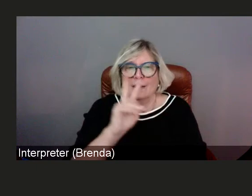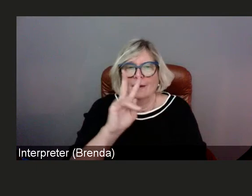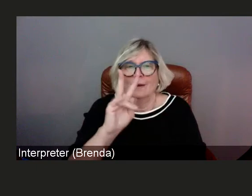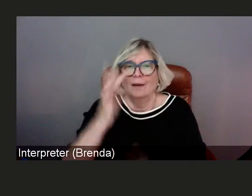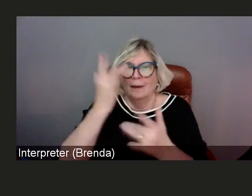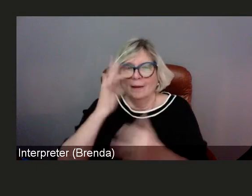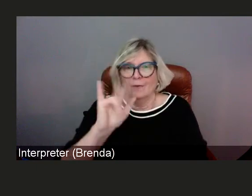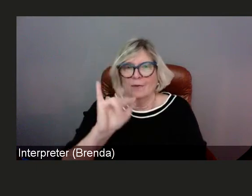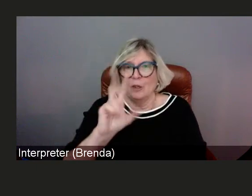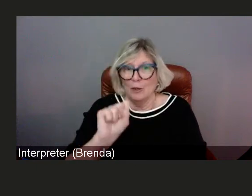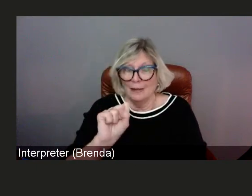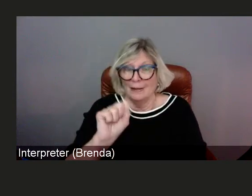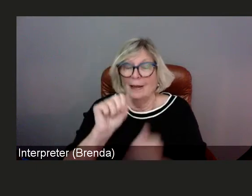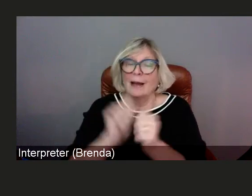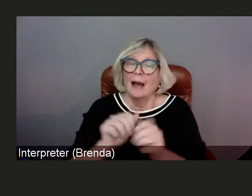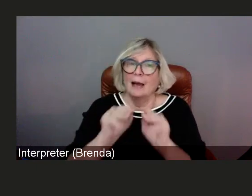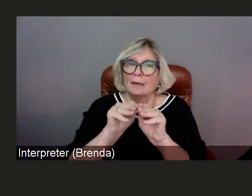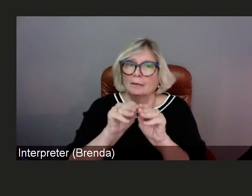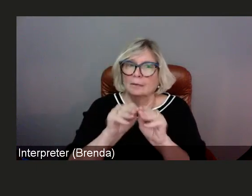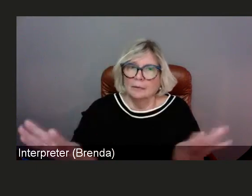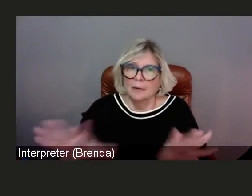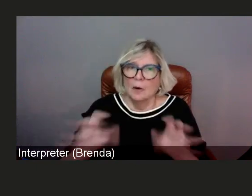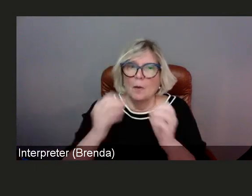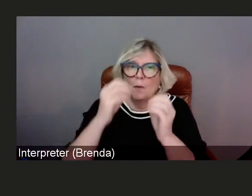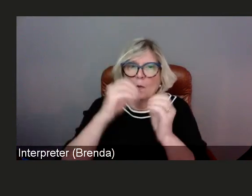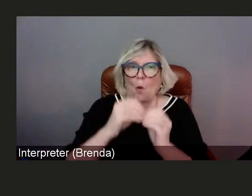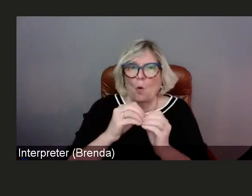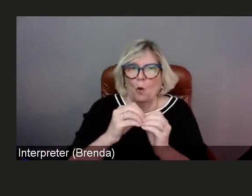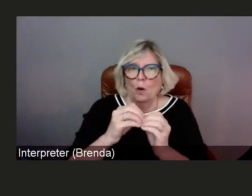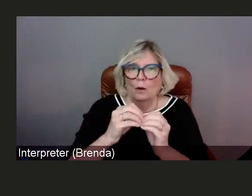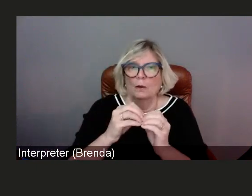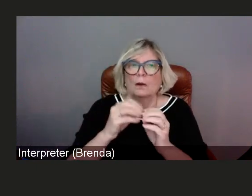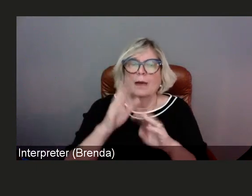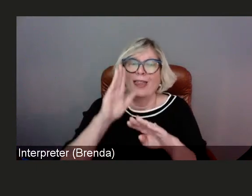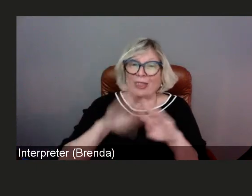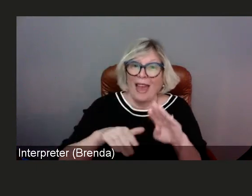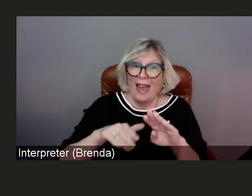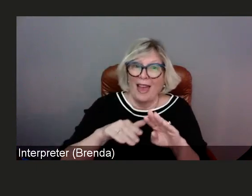more infectious than the virus that it had changed from.